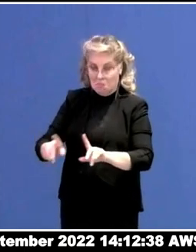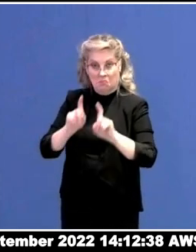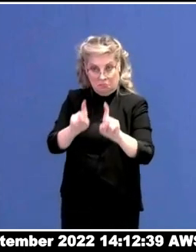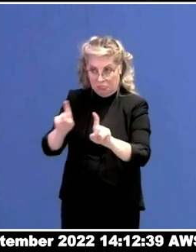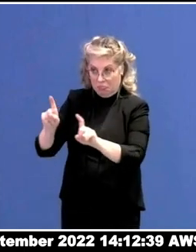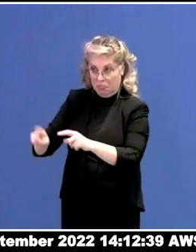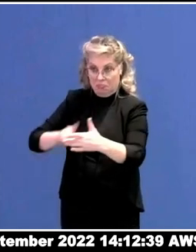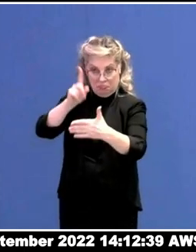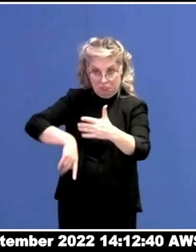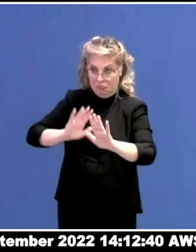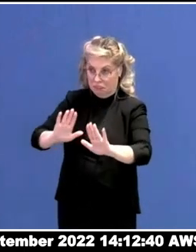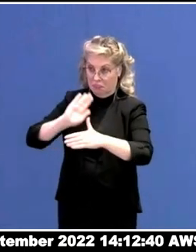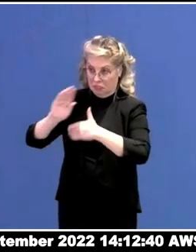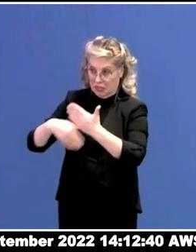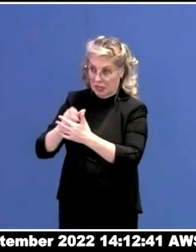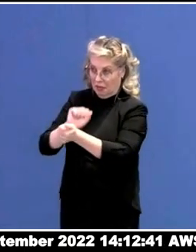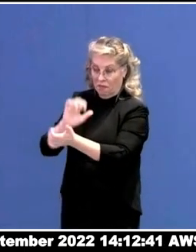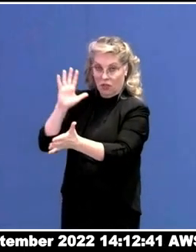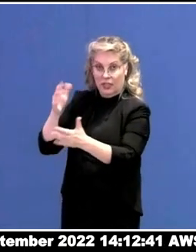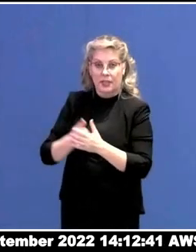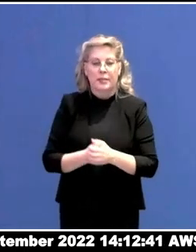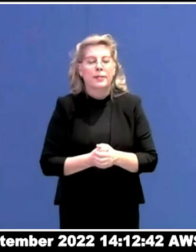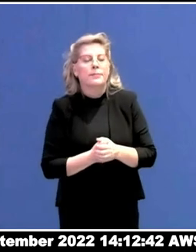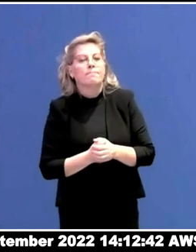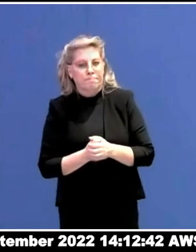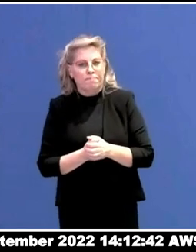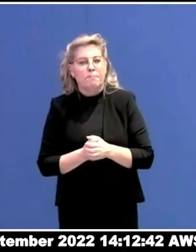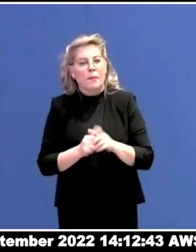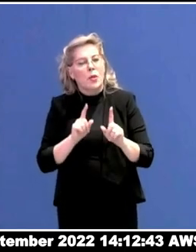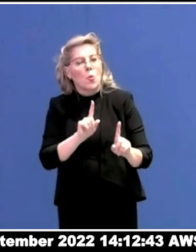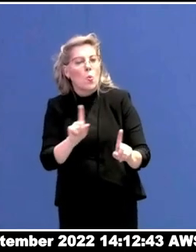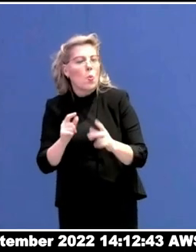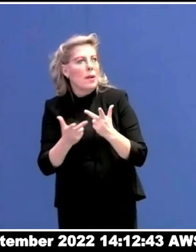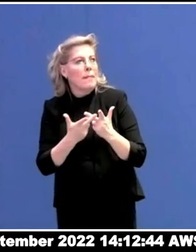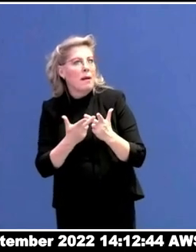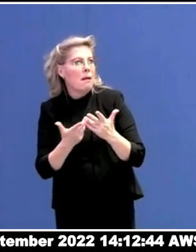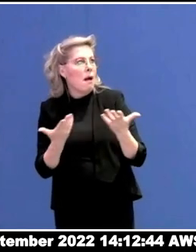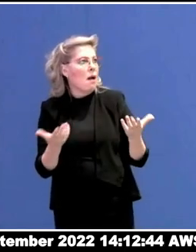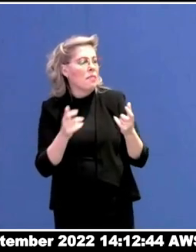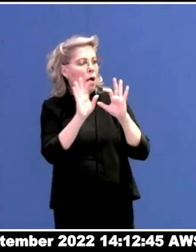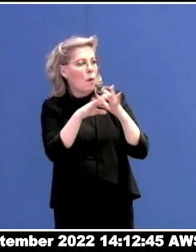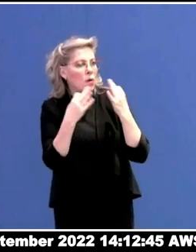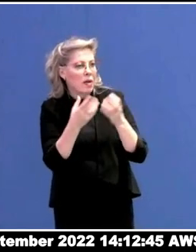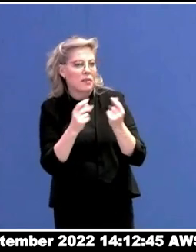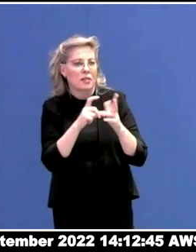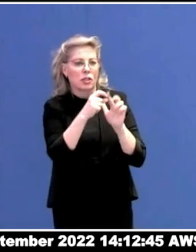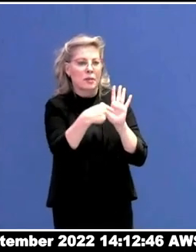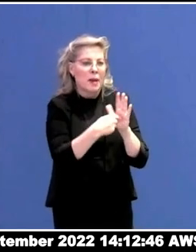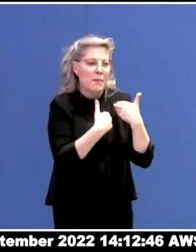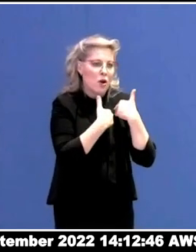What about other organs of the state, the Department of Health, the Department of Housing, the Department of Education? In your view, do they have a role?